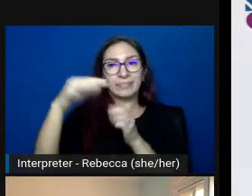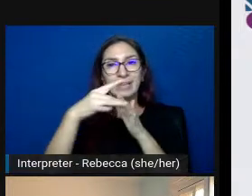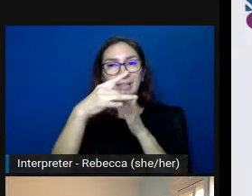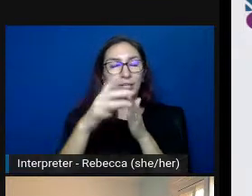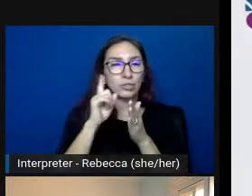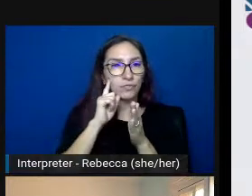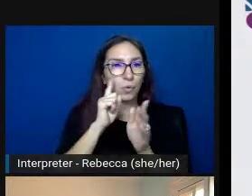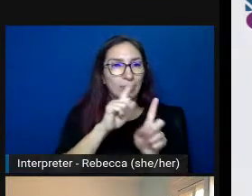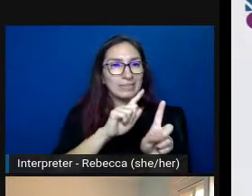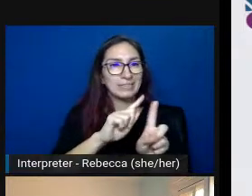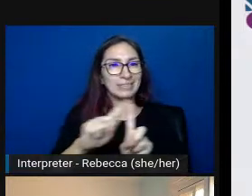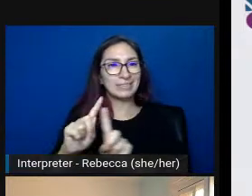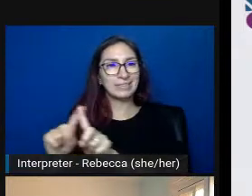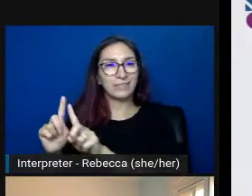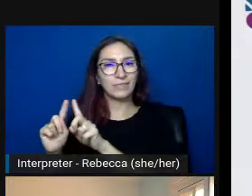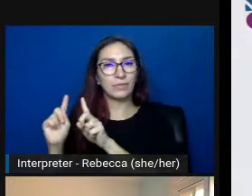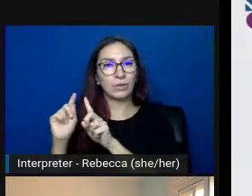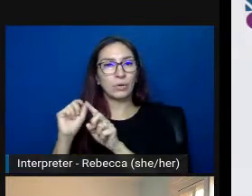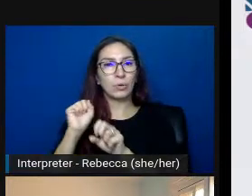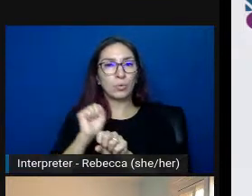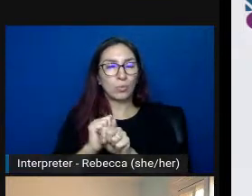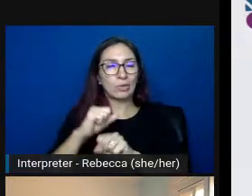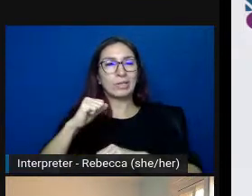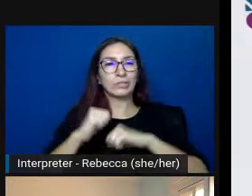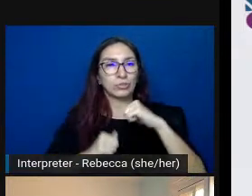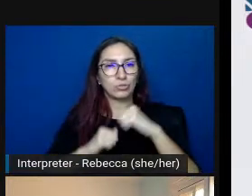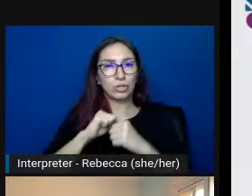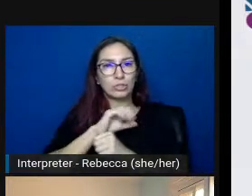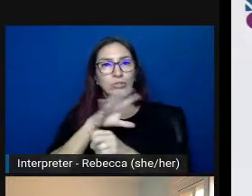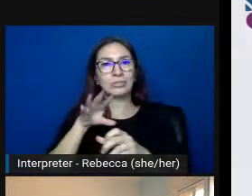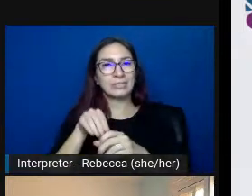And department leaders of the